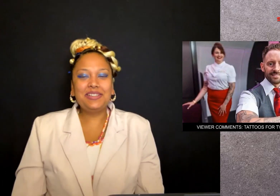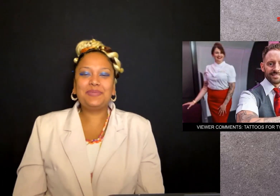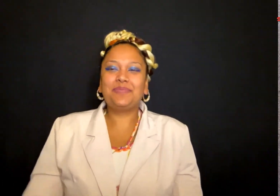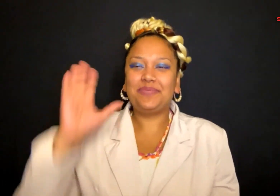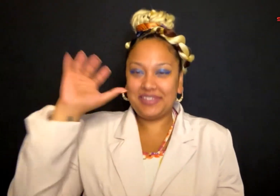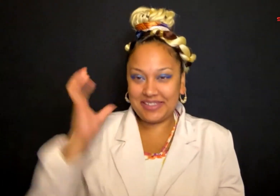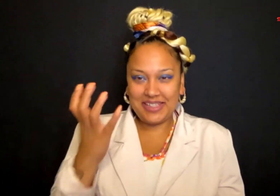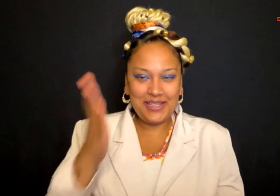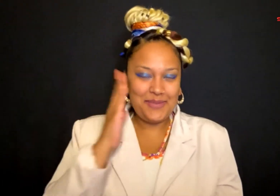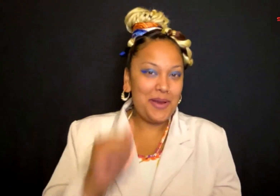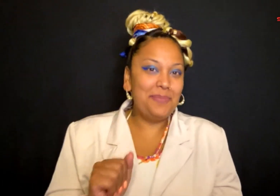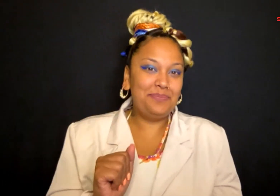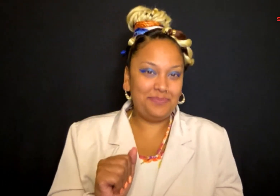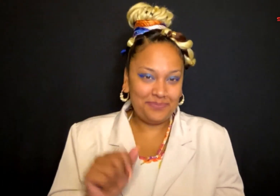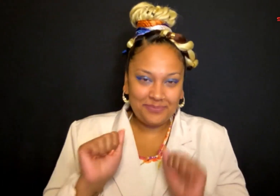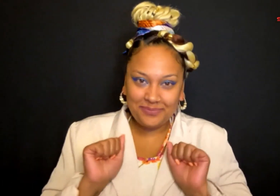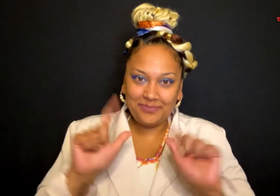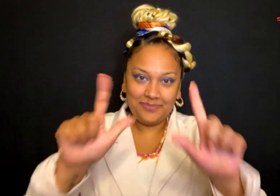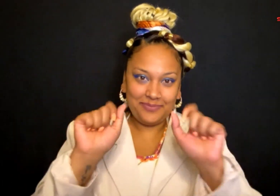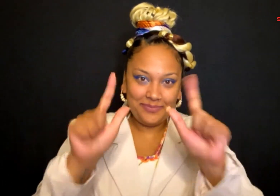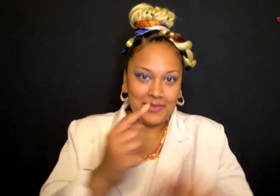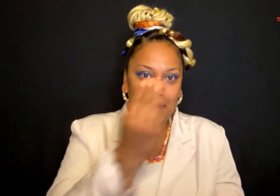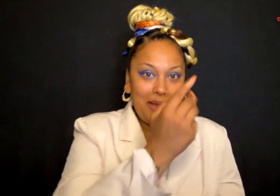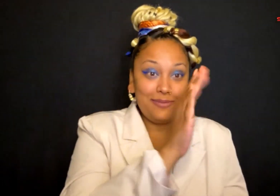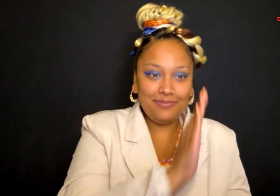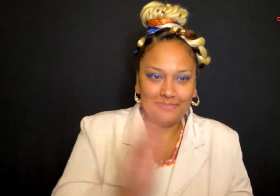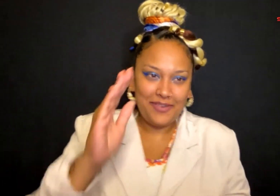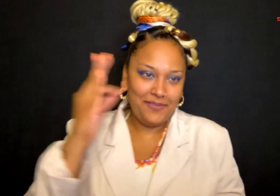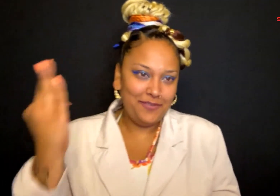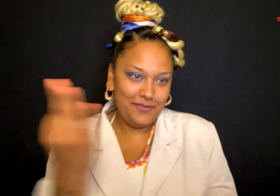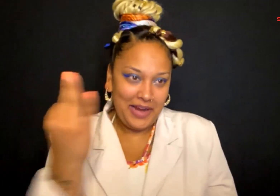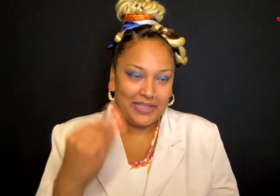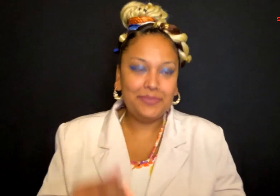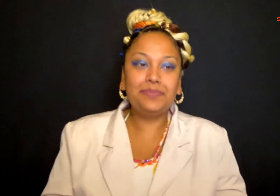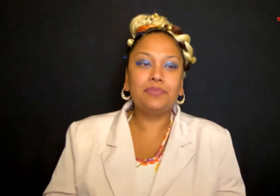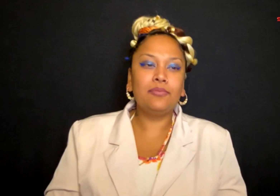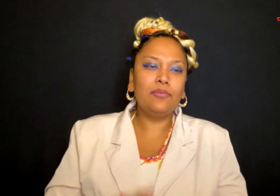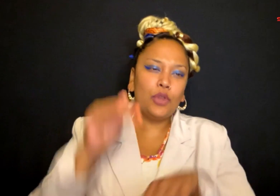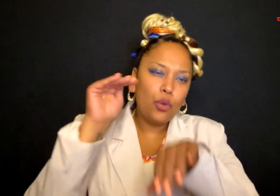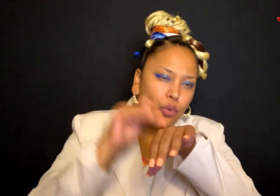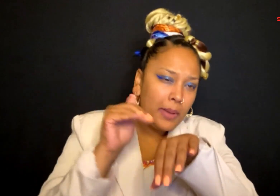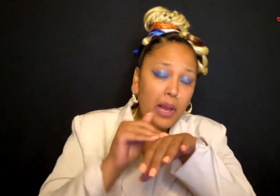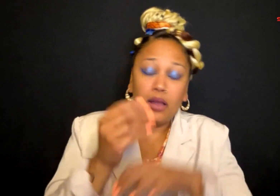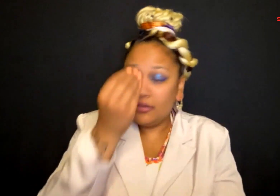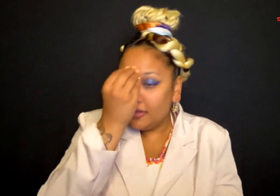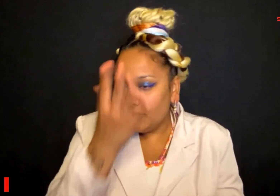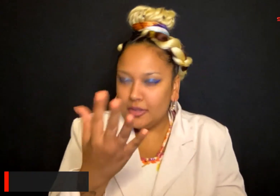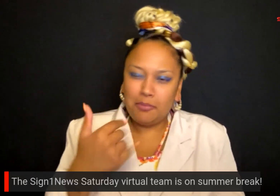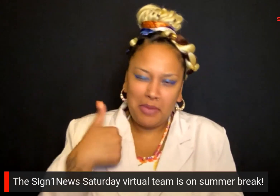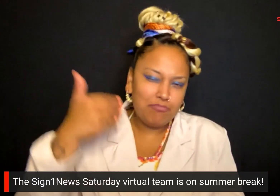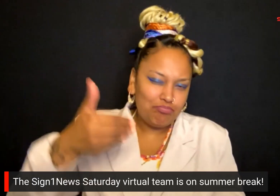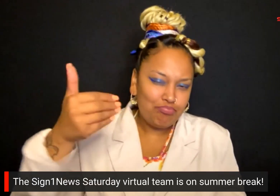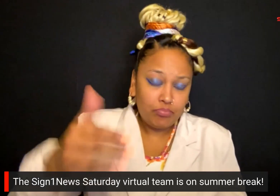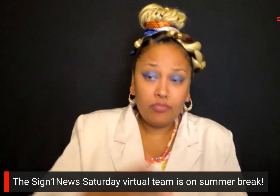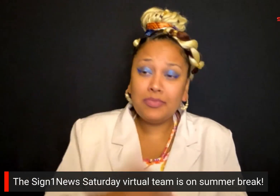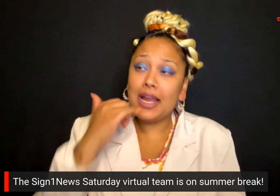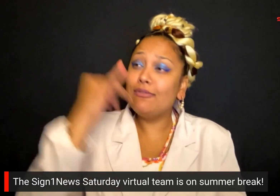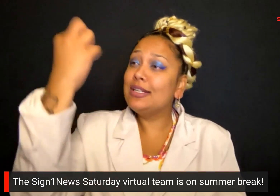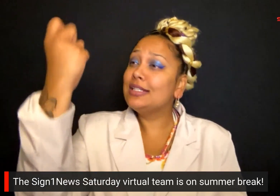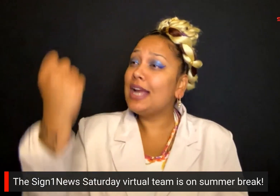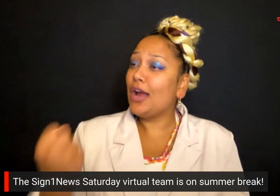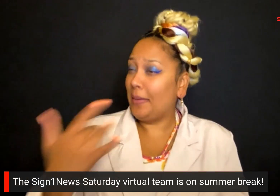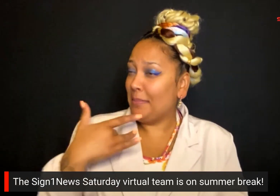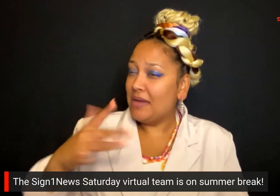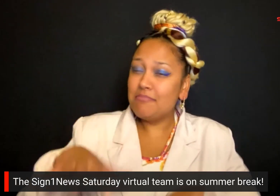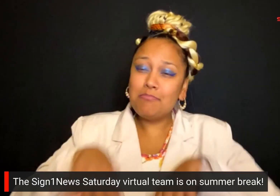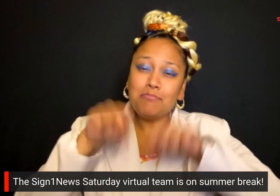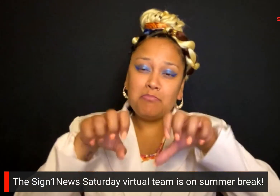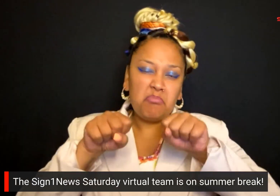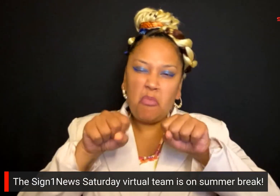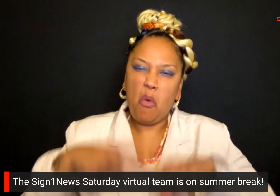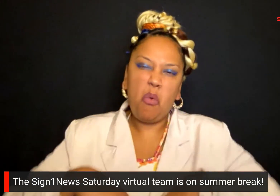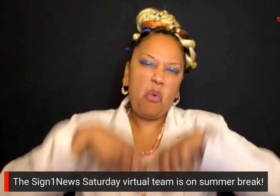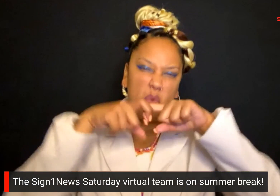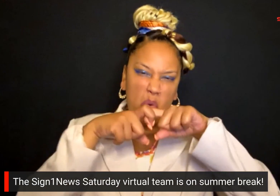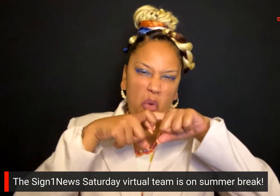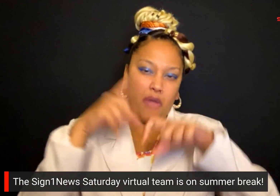Sign1News will be broadcasting updates Monday through Friday and a reminder the Sign1News a